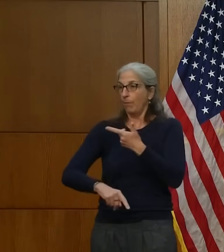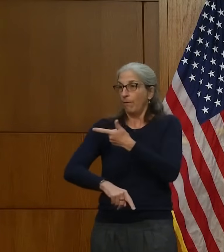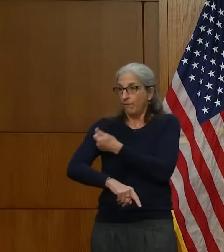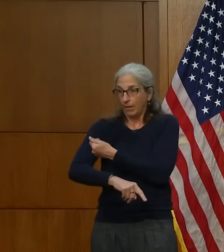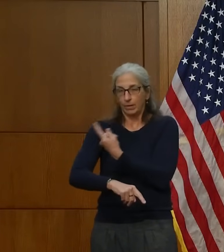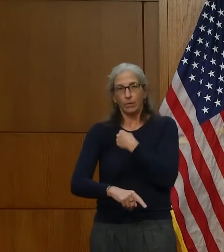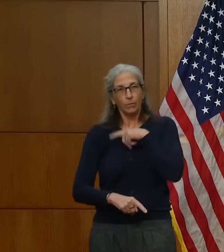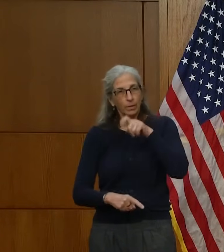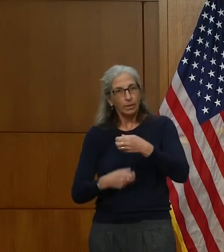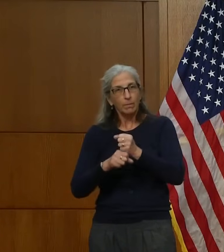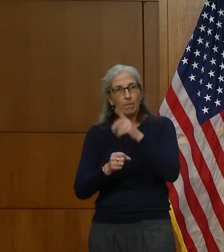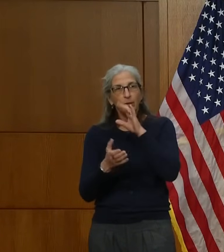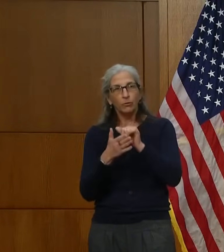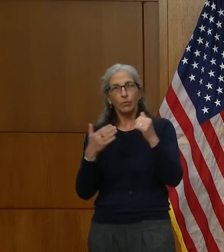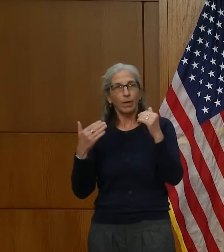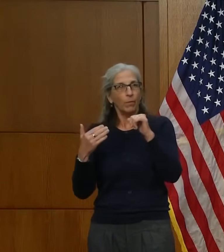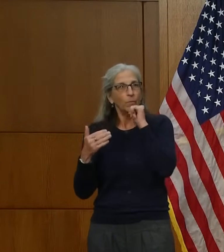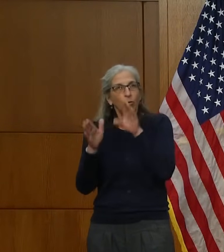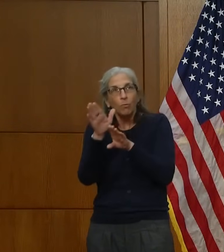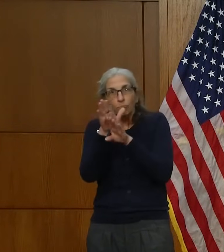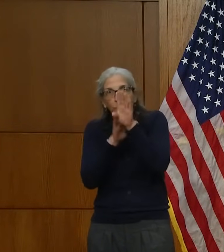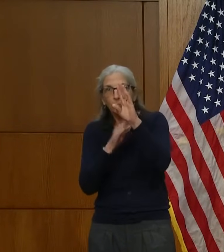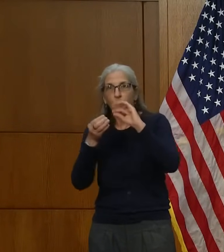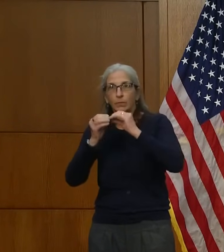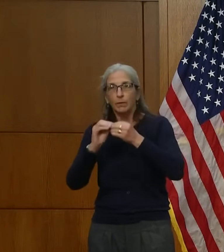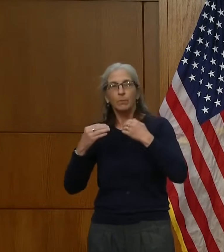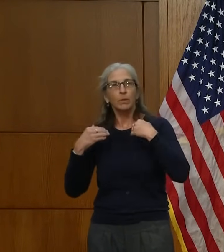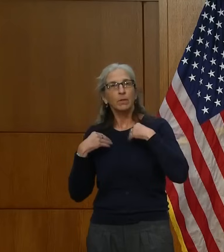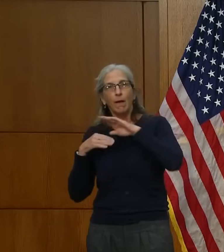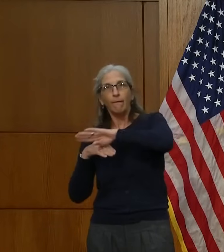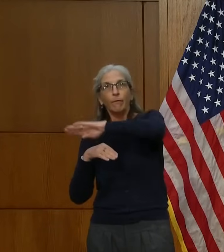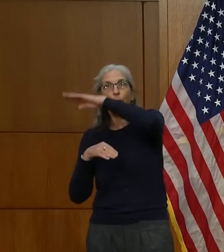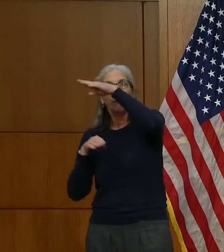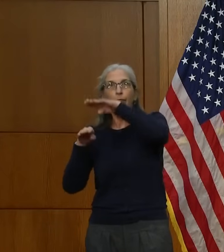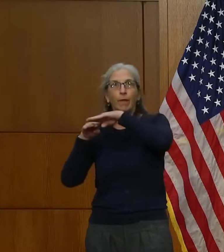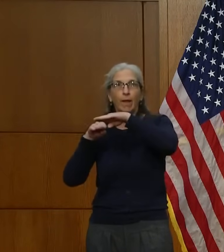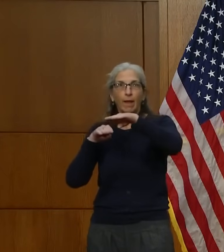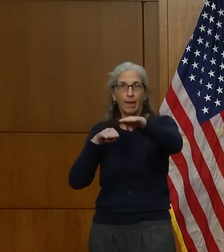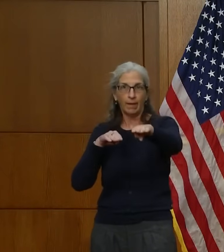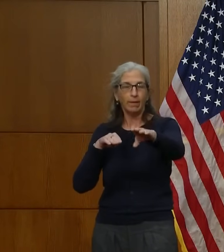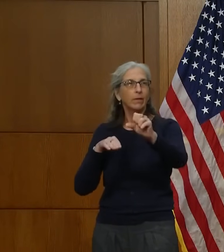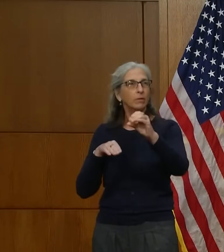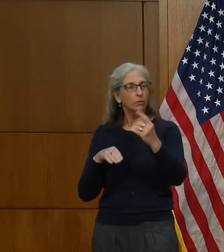FOR HOSPITAL CAPACITY AS WE MOVE FORWARD UNTIL WE HAVE THE POPULATION VACCINATED THAT WE